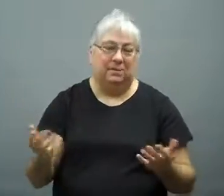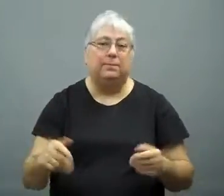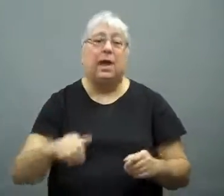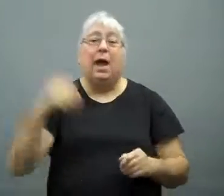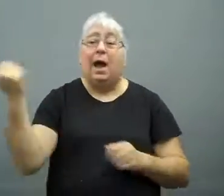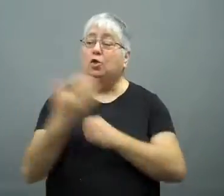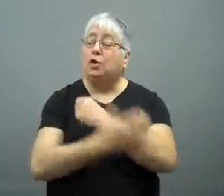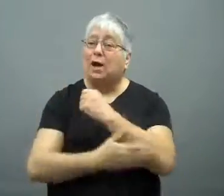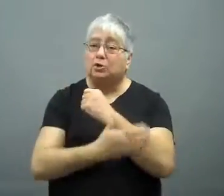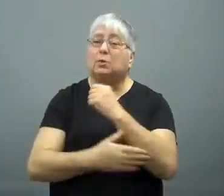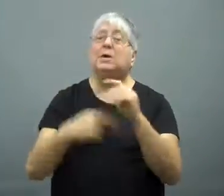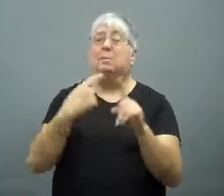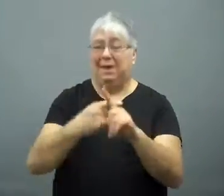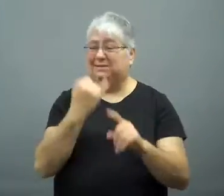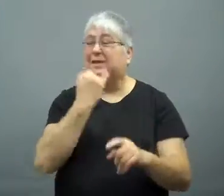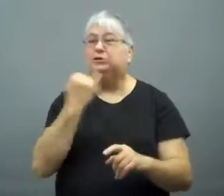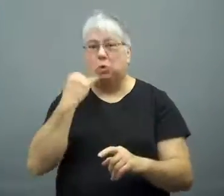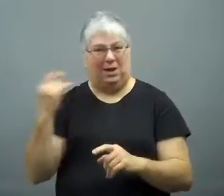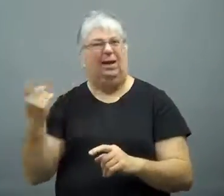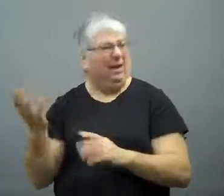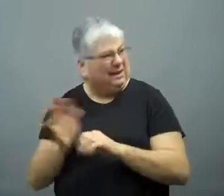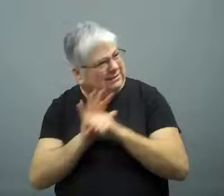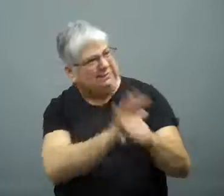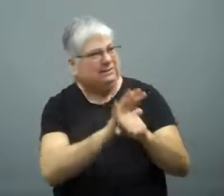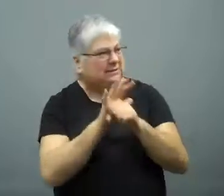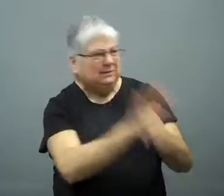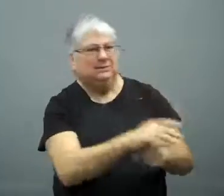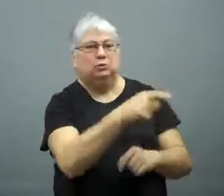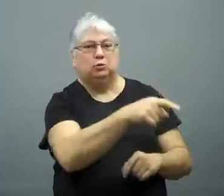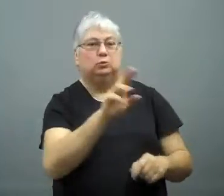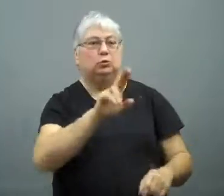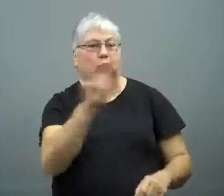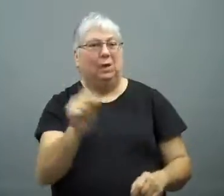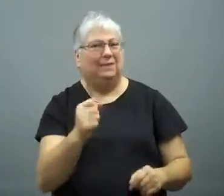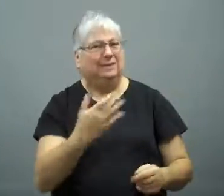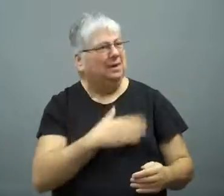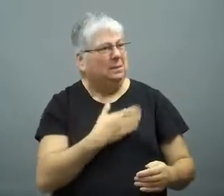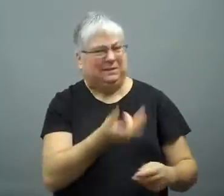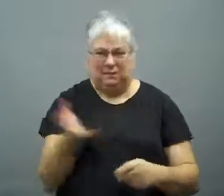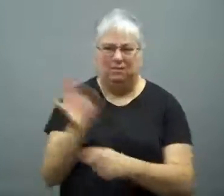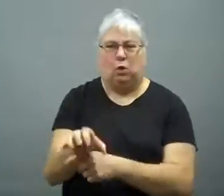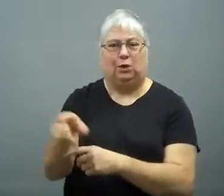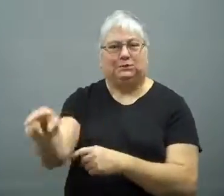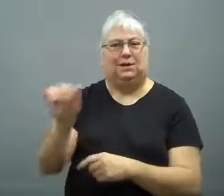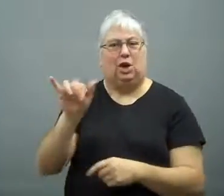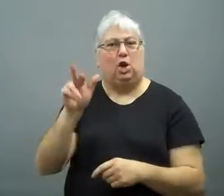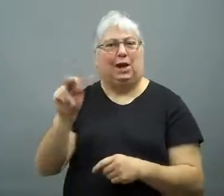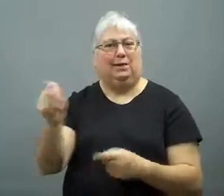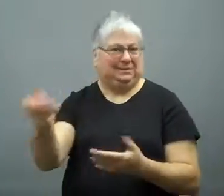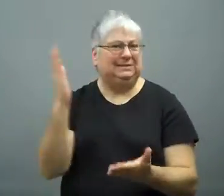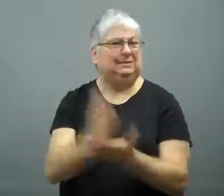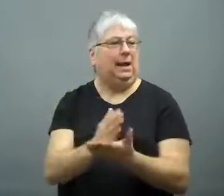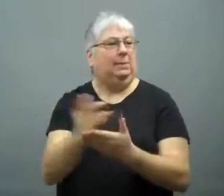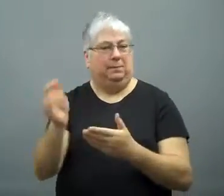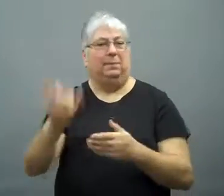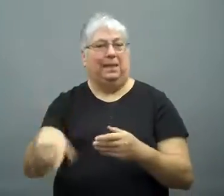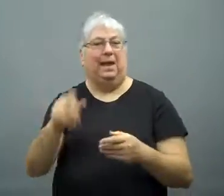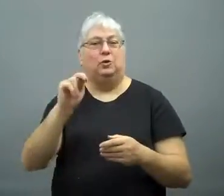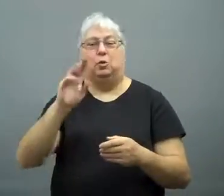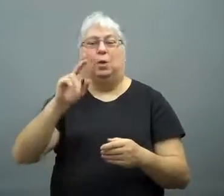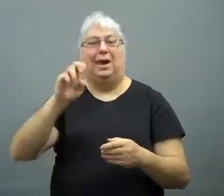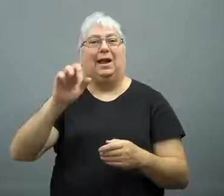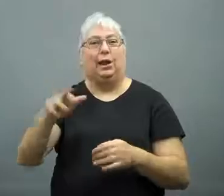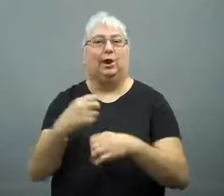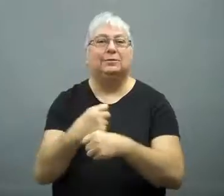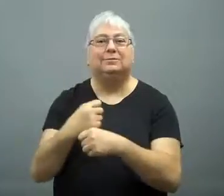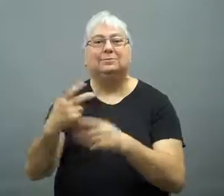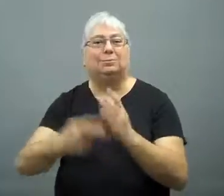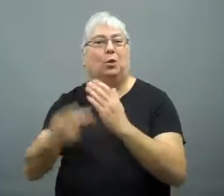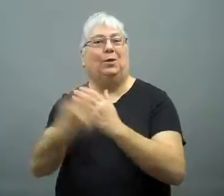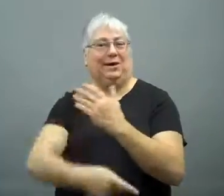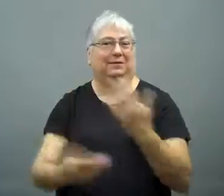Other countries, including Israel, pressured the U.S.